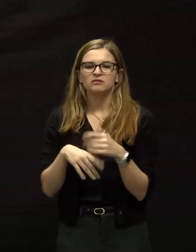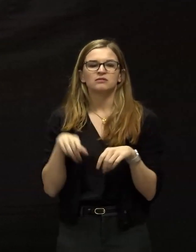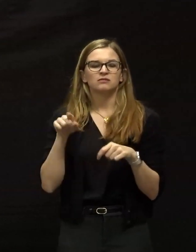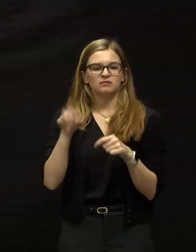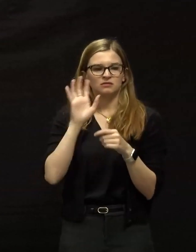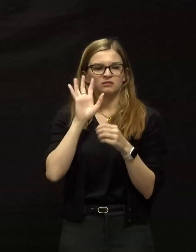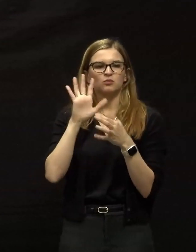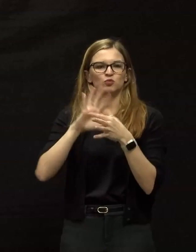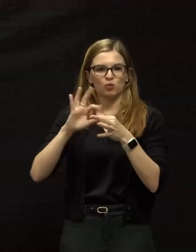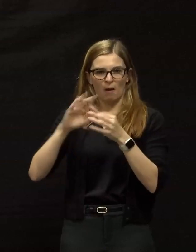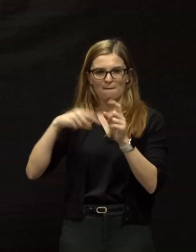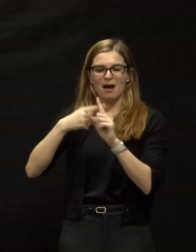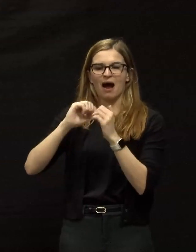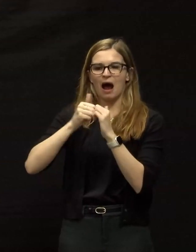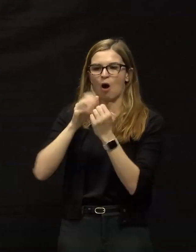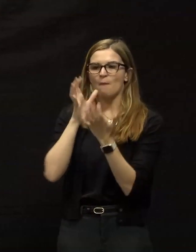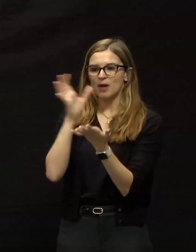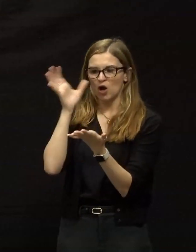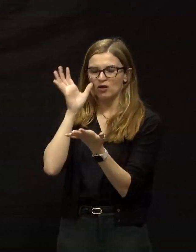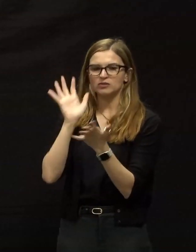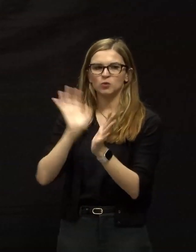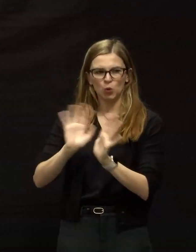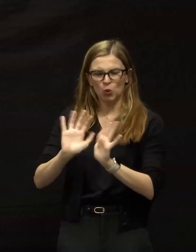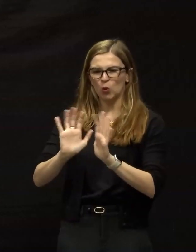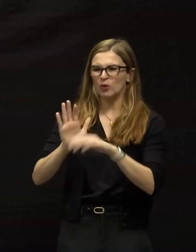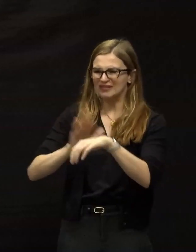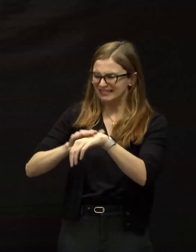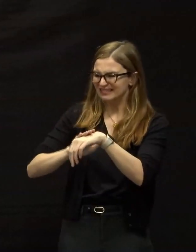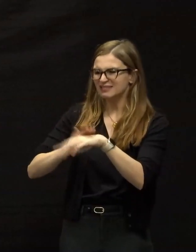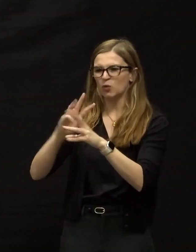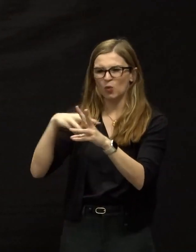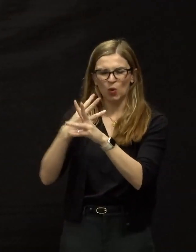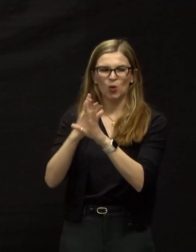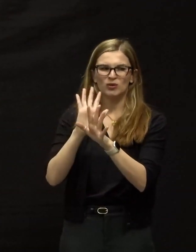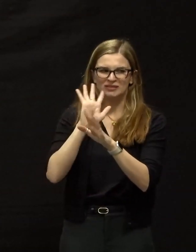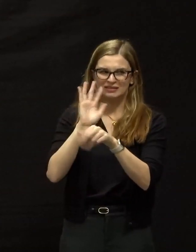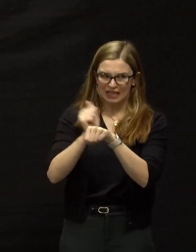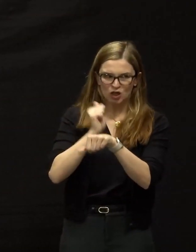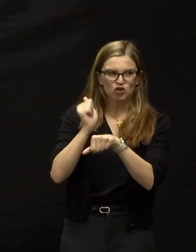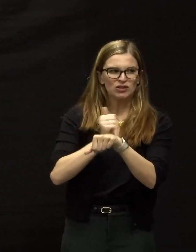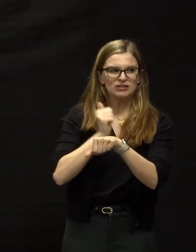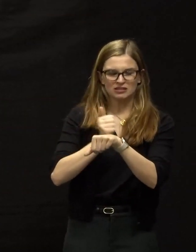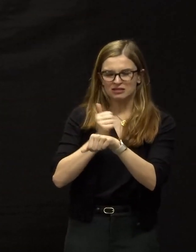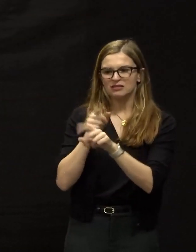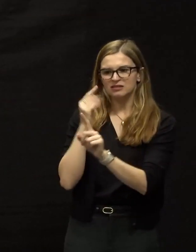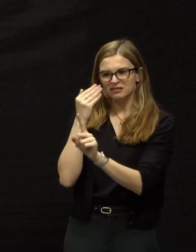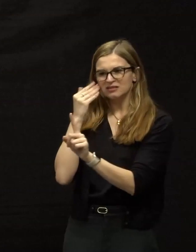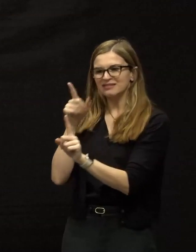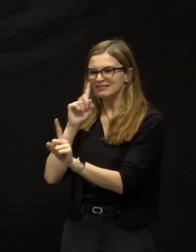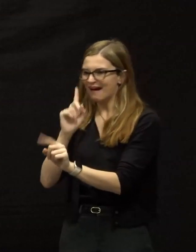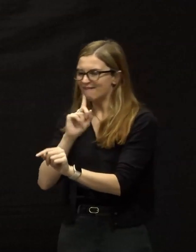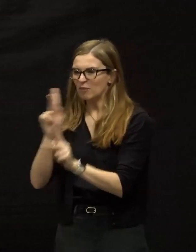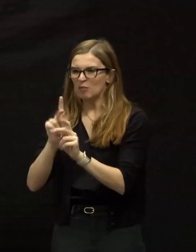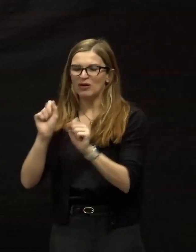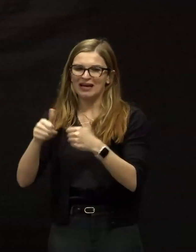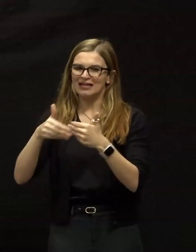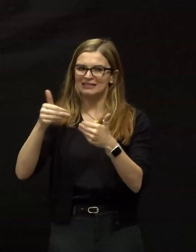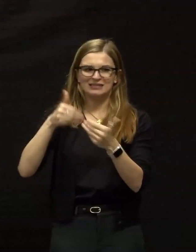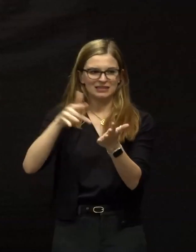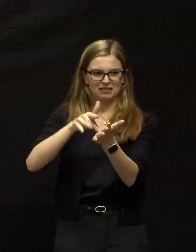What have you noticed?" And they talked about how their parents would say, "Oh, you know, the world is dangerous and you know, you're deaf,